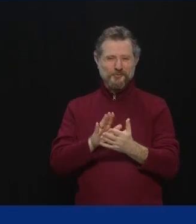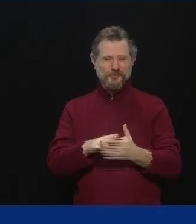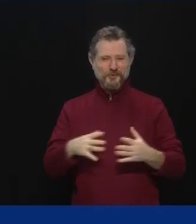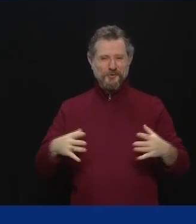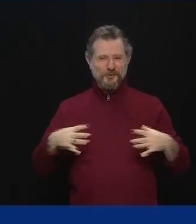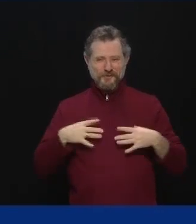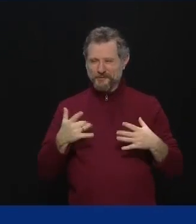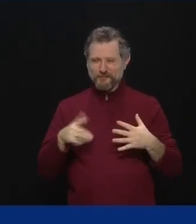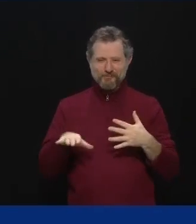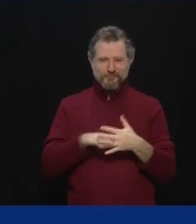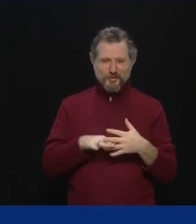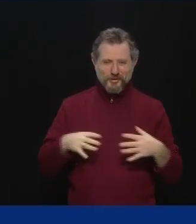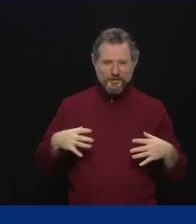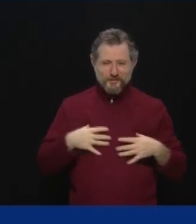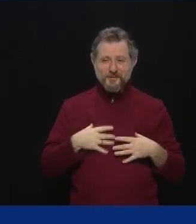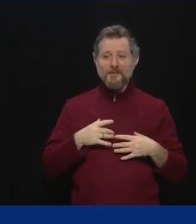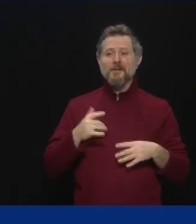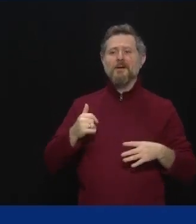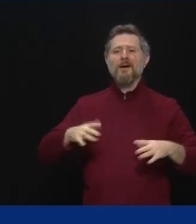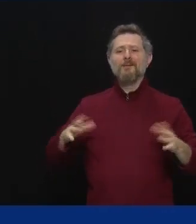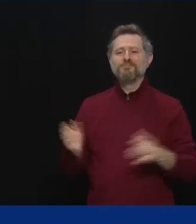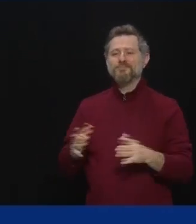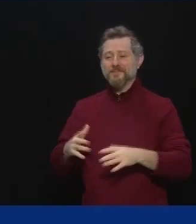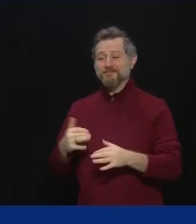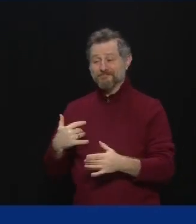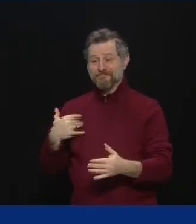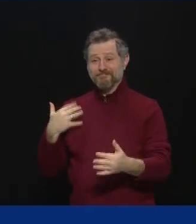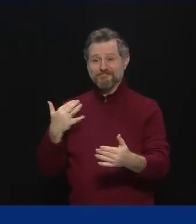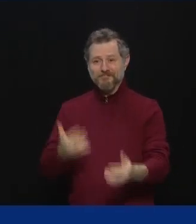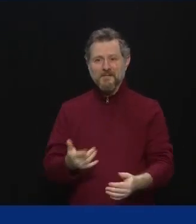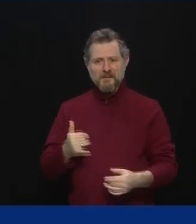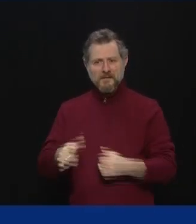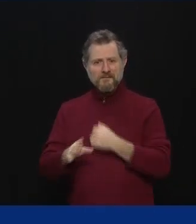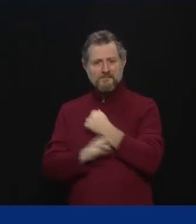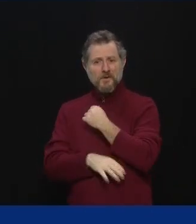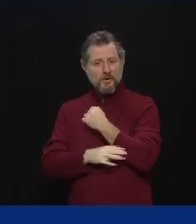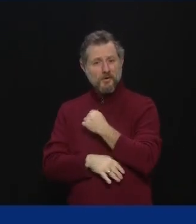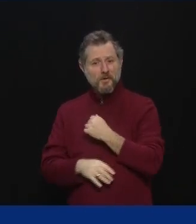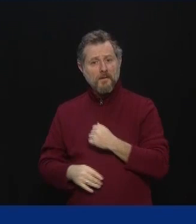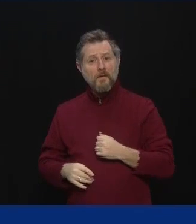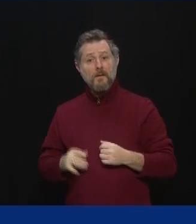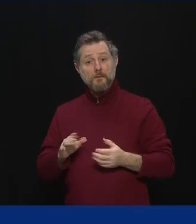VULNERABLE TIME. HERE'S WHAT WE HAVE. KIDS NOW LEFT THE SCHOOL WHERE THEY'RE CONTAINING THE SAME